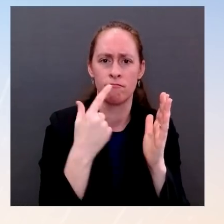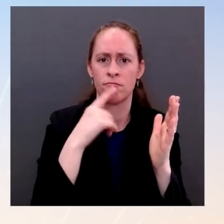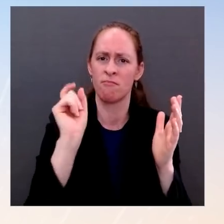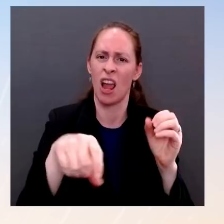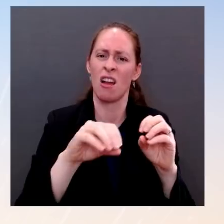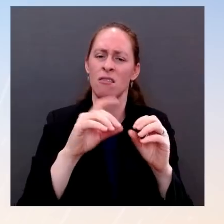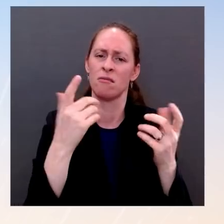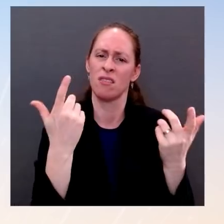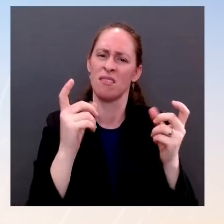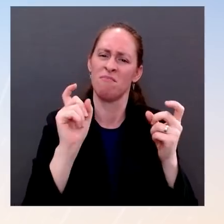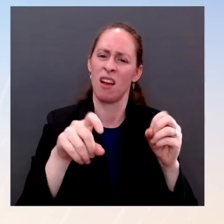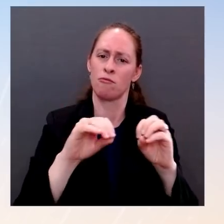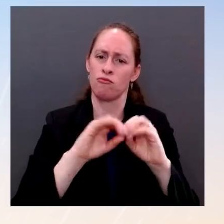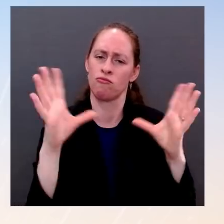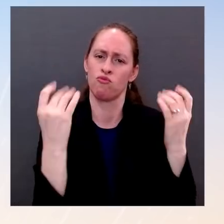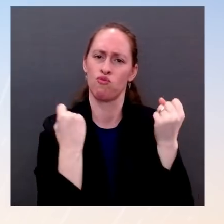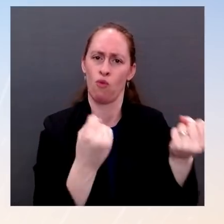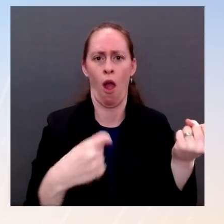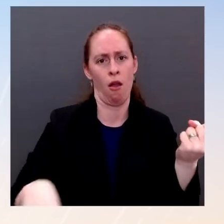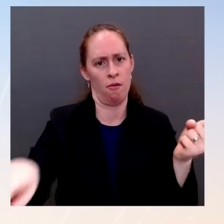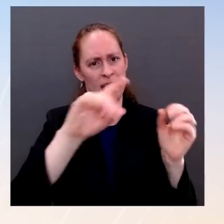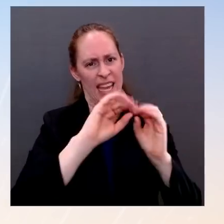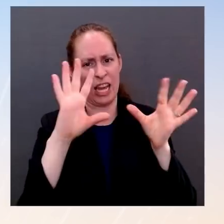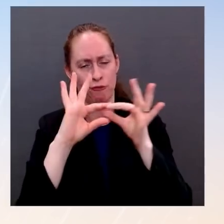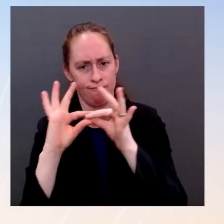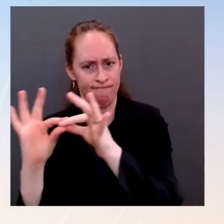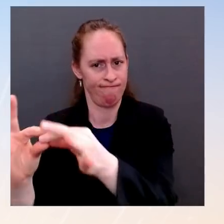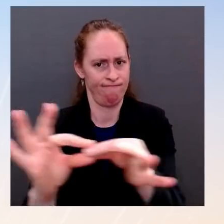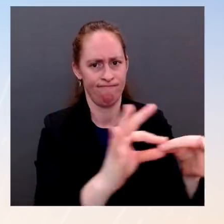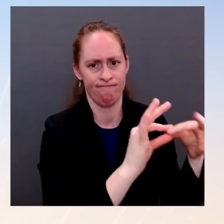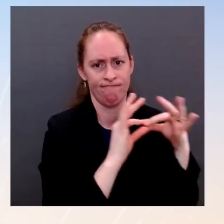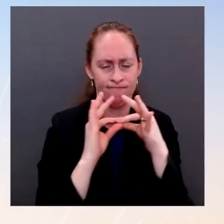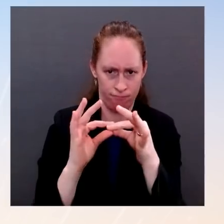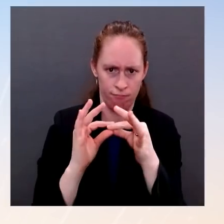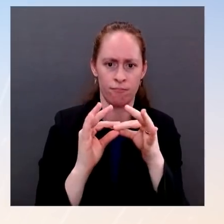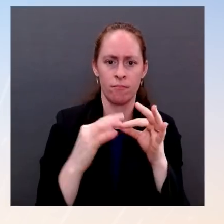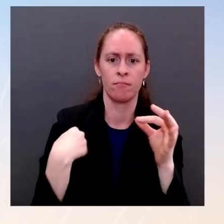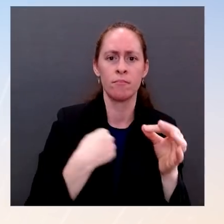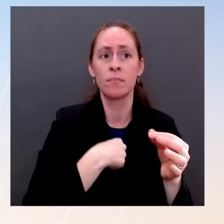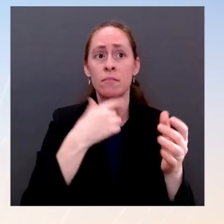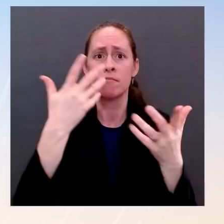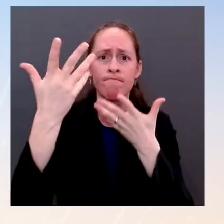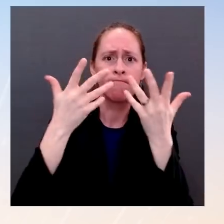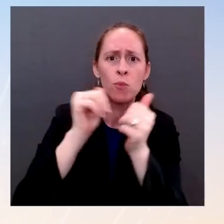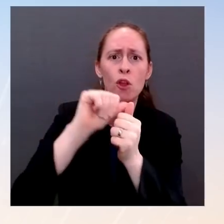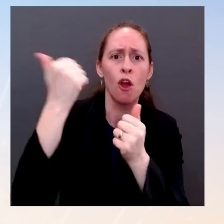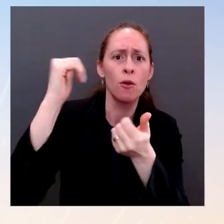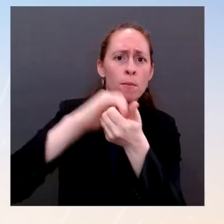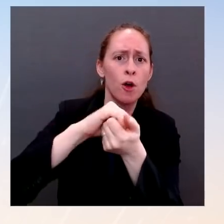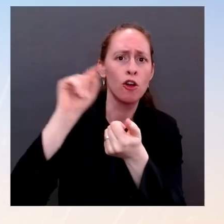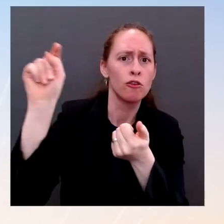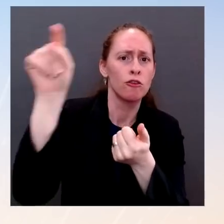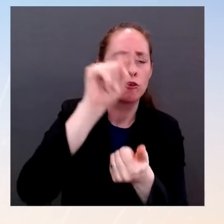They're also responsible. We target them carefully to avoid even the appearance of targeting the average Russian civilian.